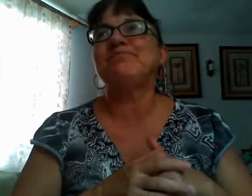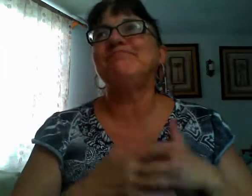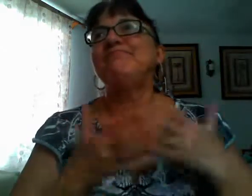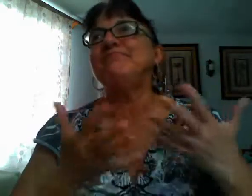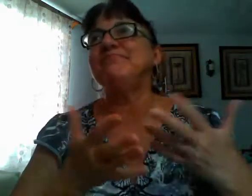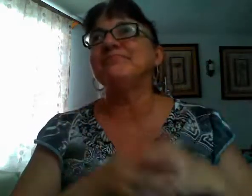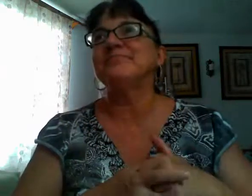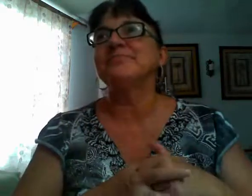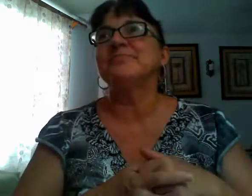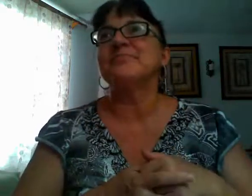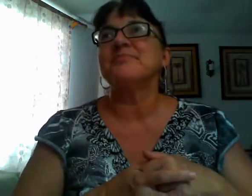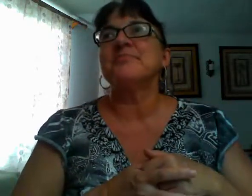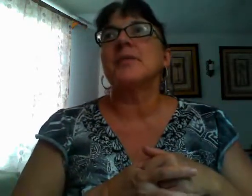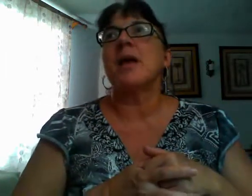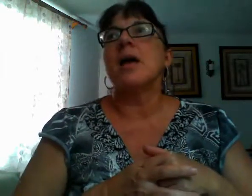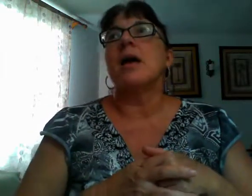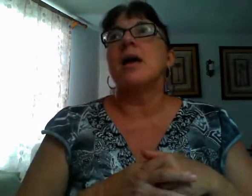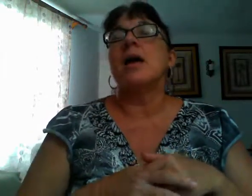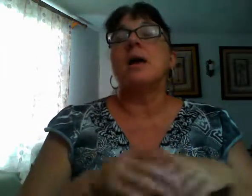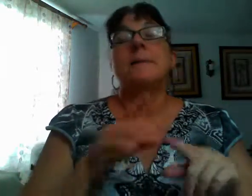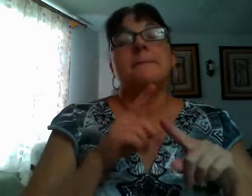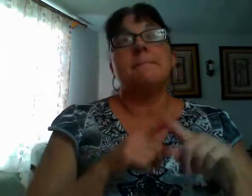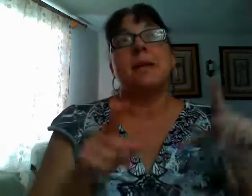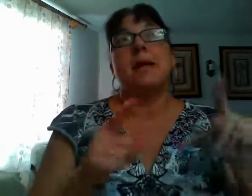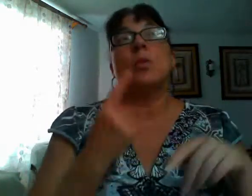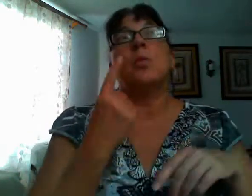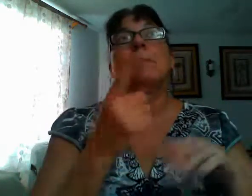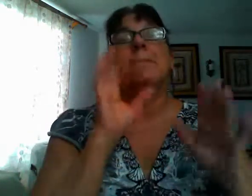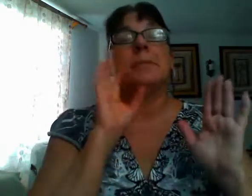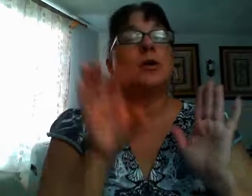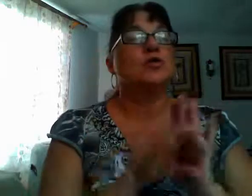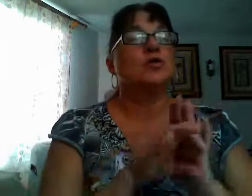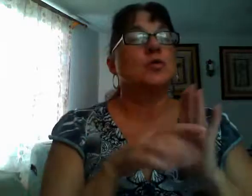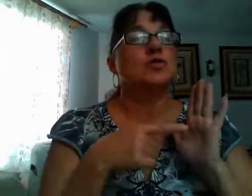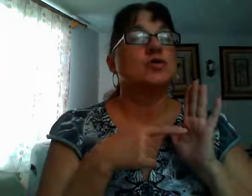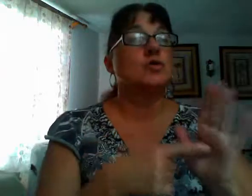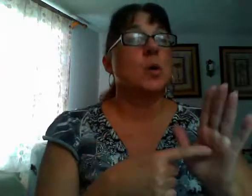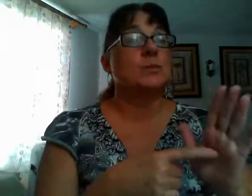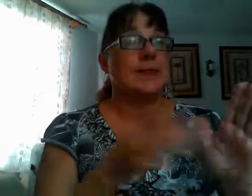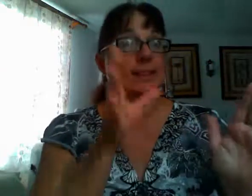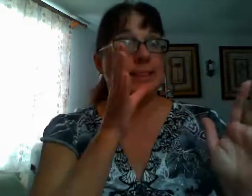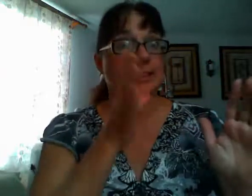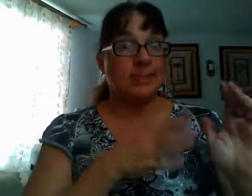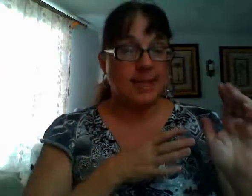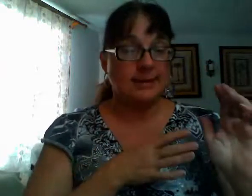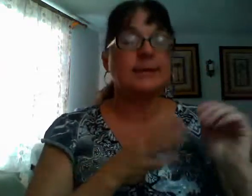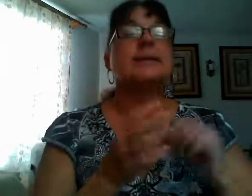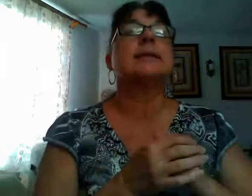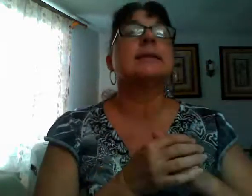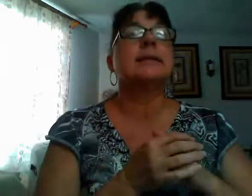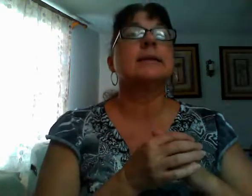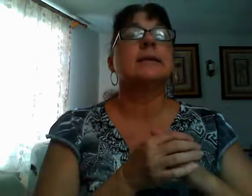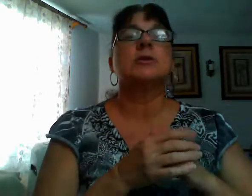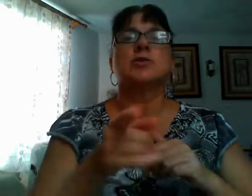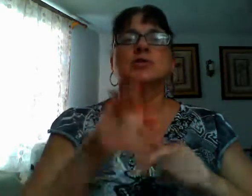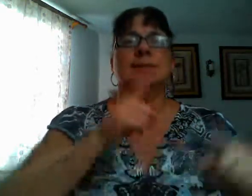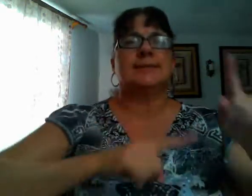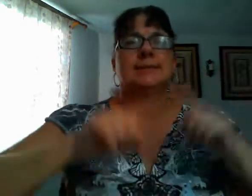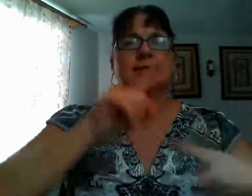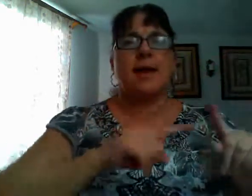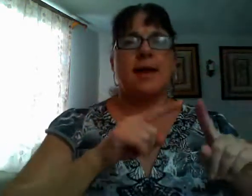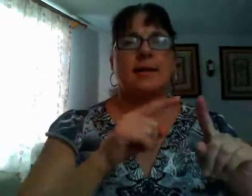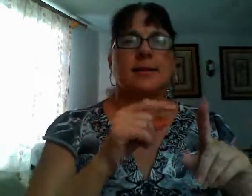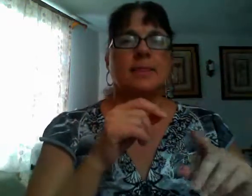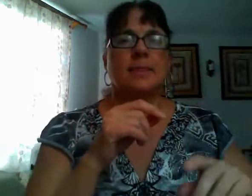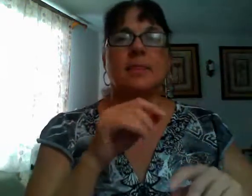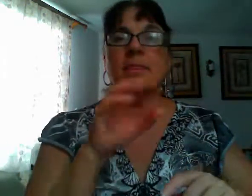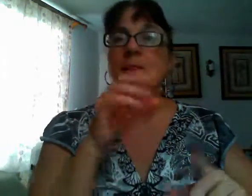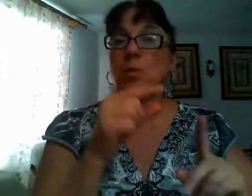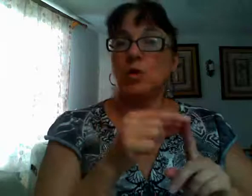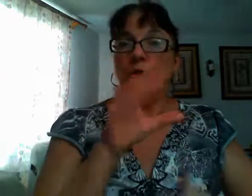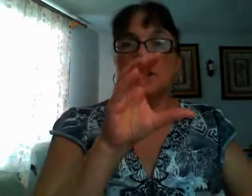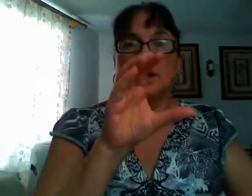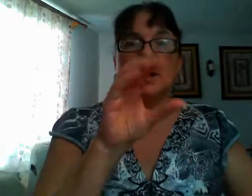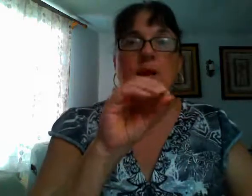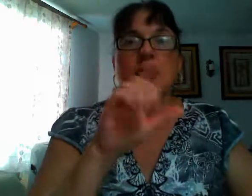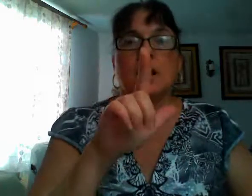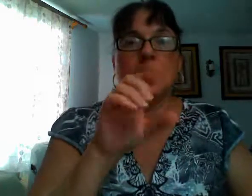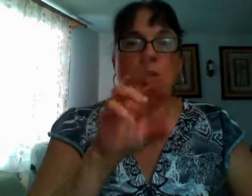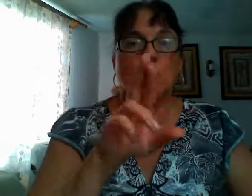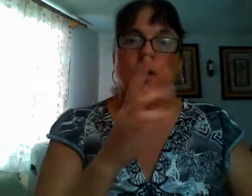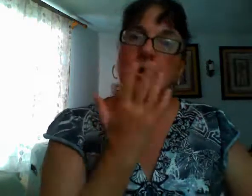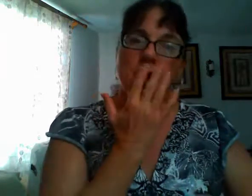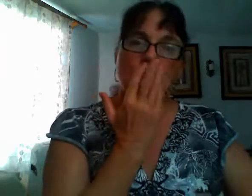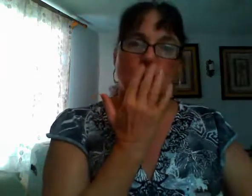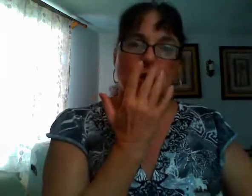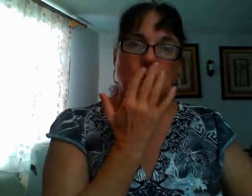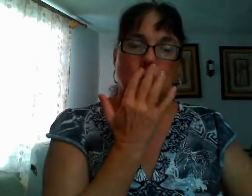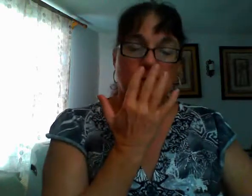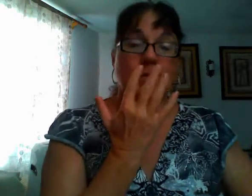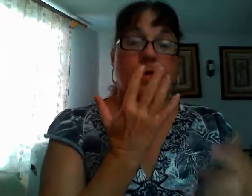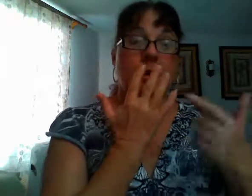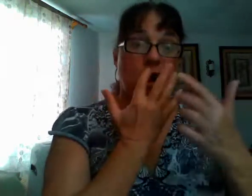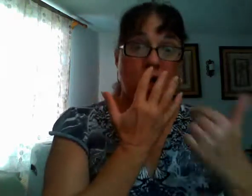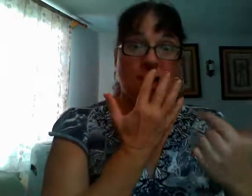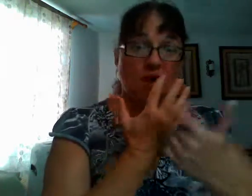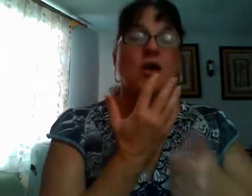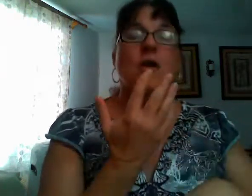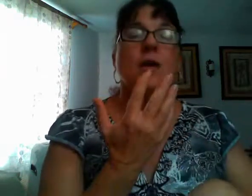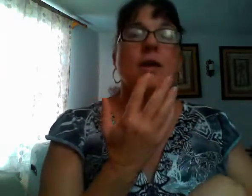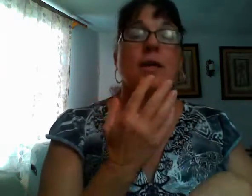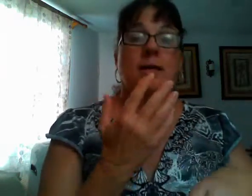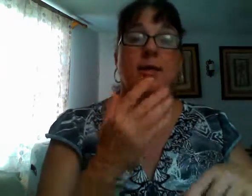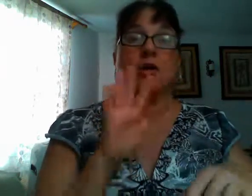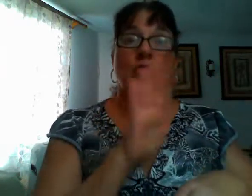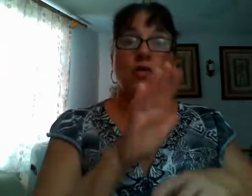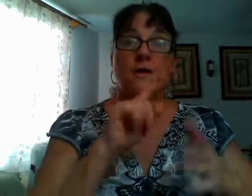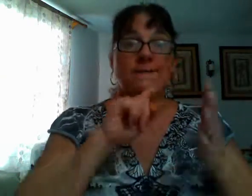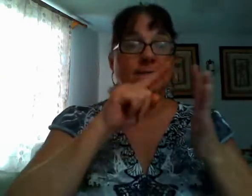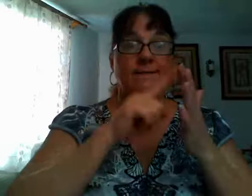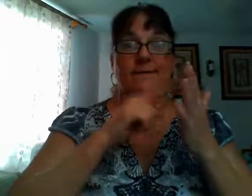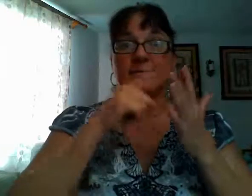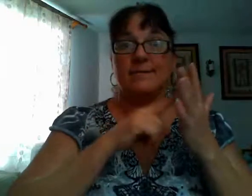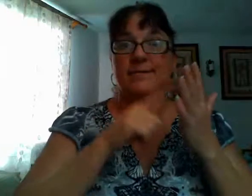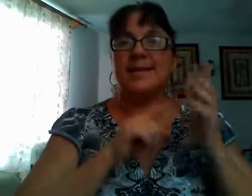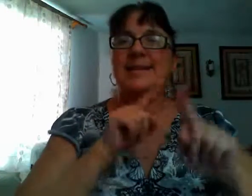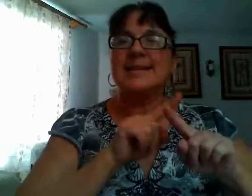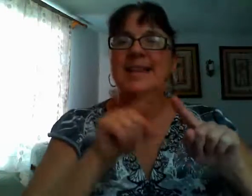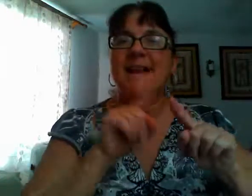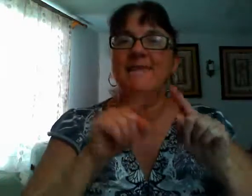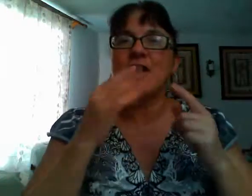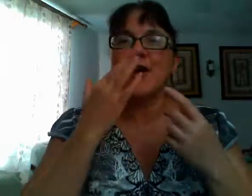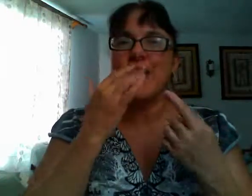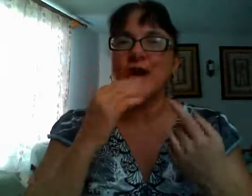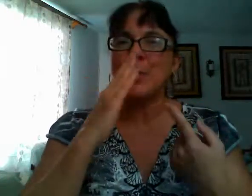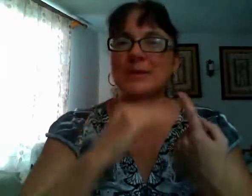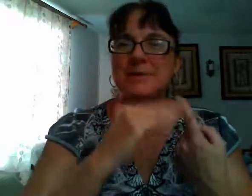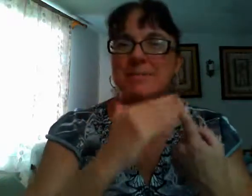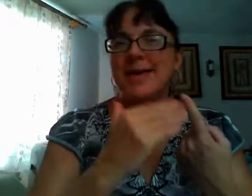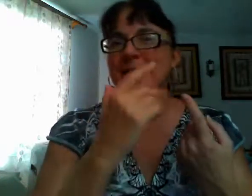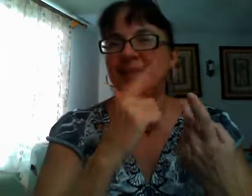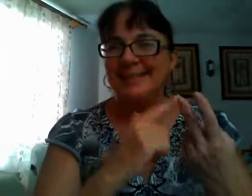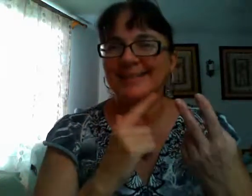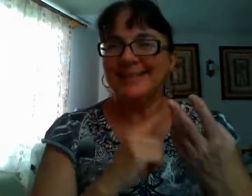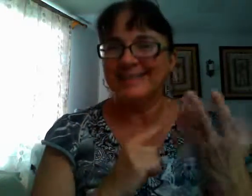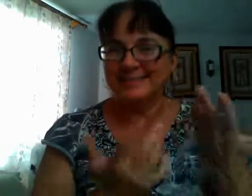but one shows a lady signing “color” and each of her fingers was a different color.